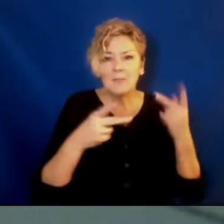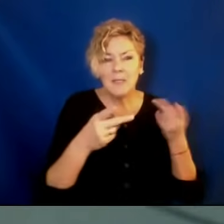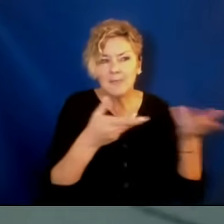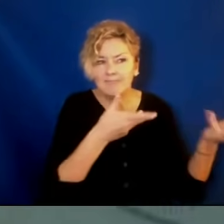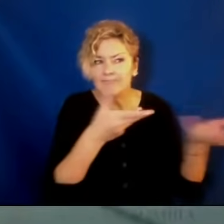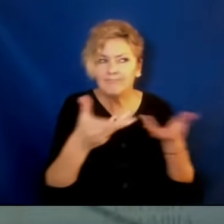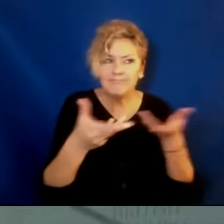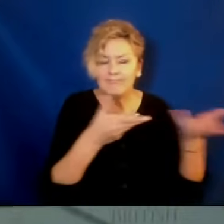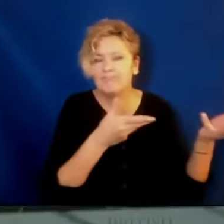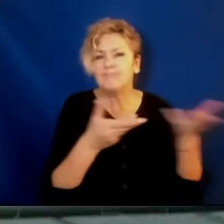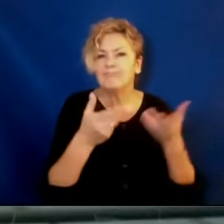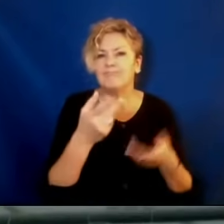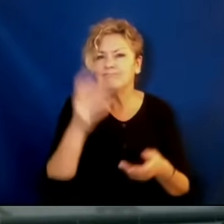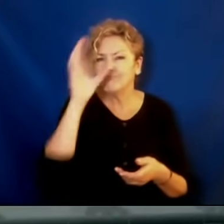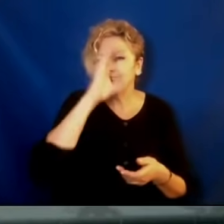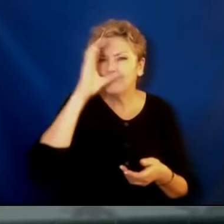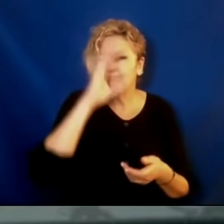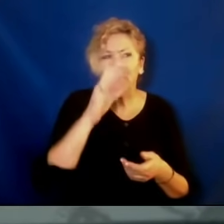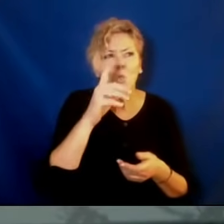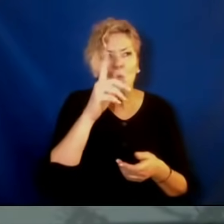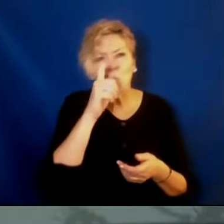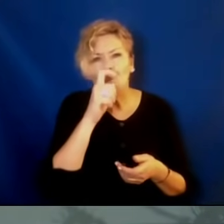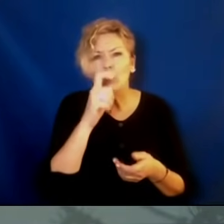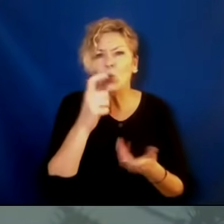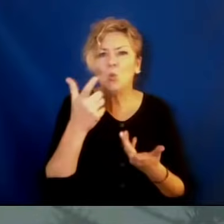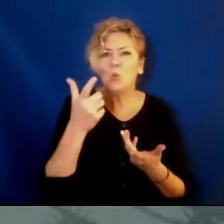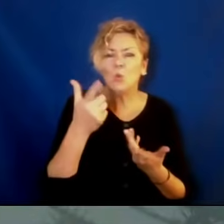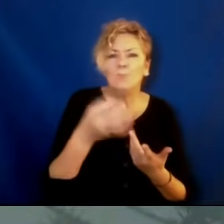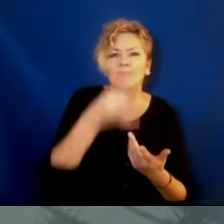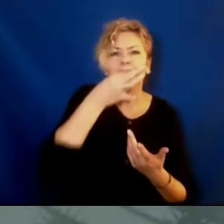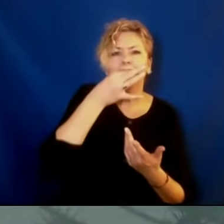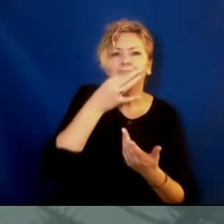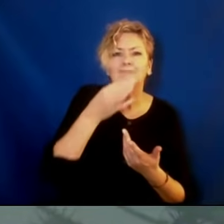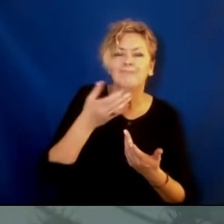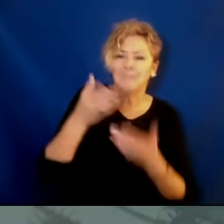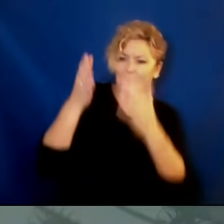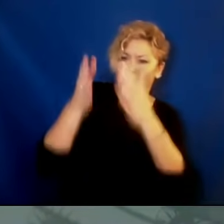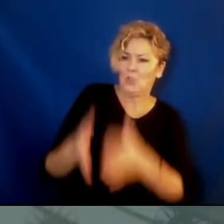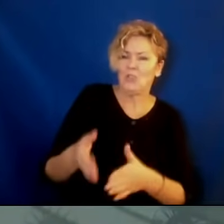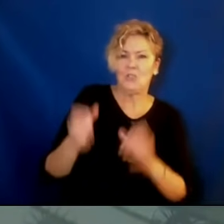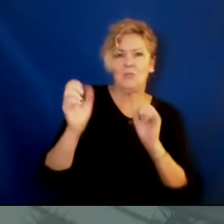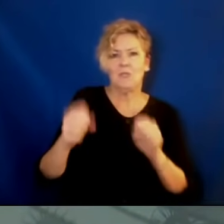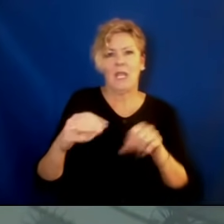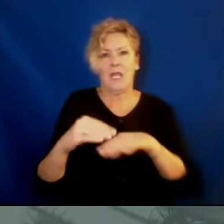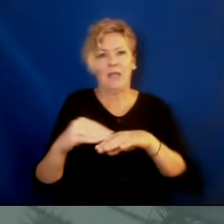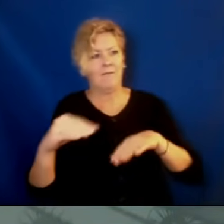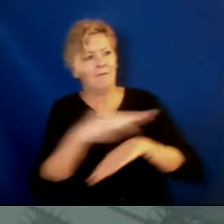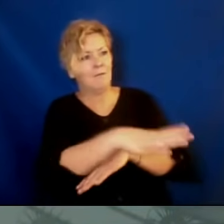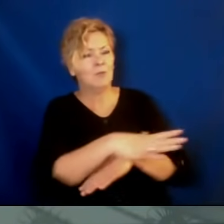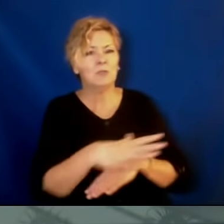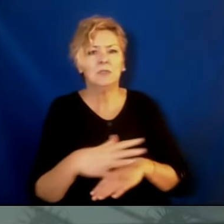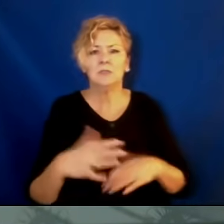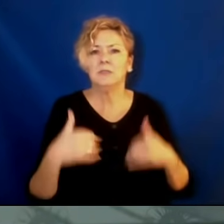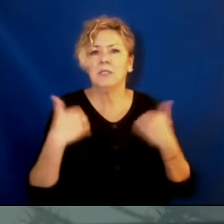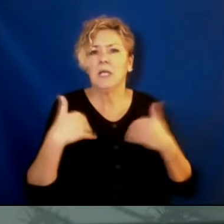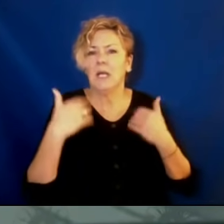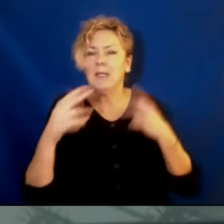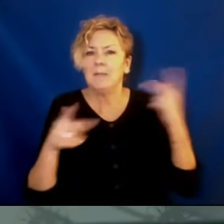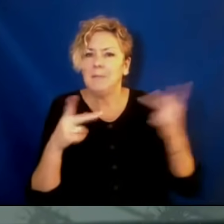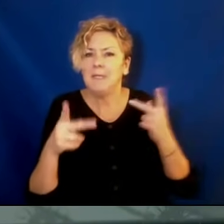needs in terms of work and education. And Minister Dix I think has further details to add. Thank you.